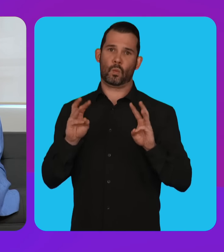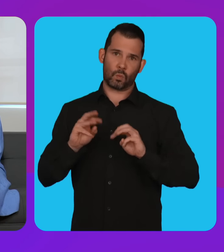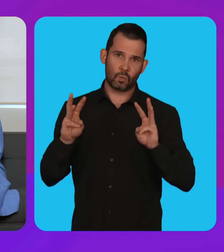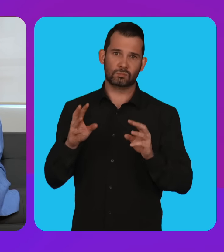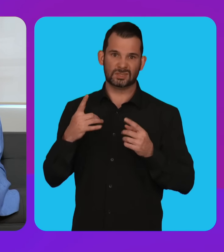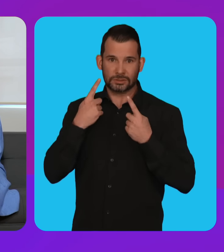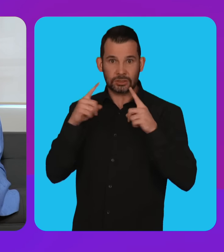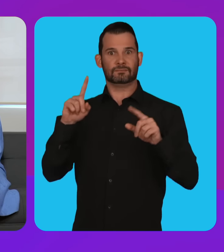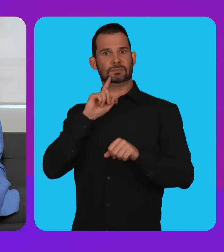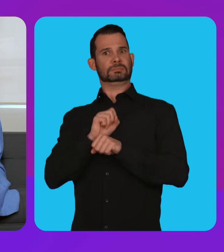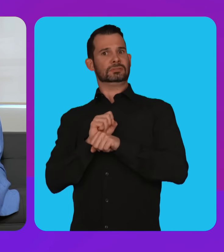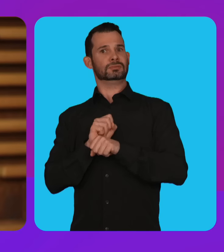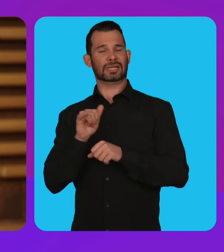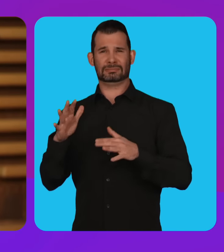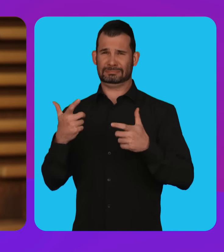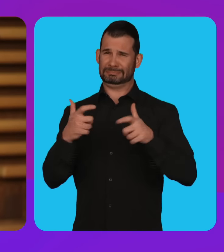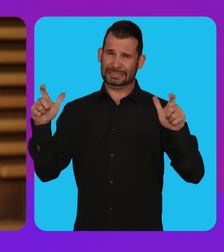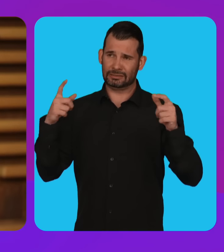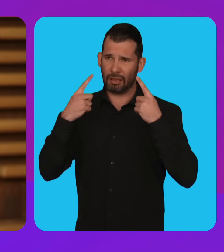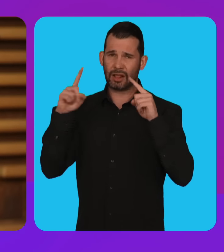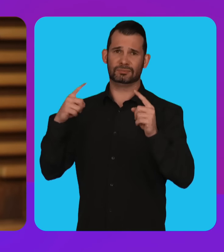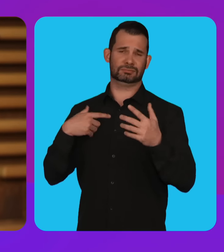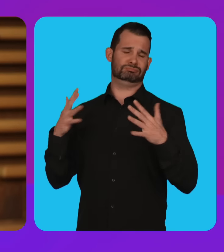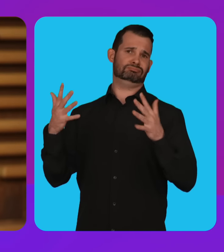And managing a media company under those circumstances,